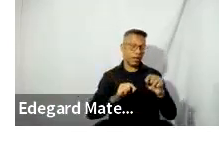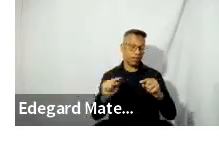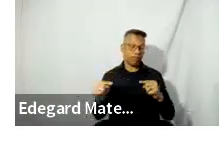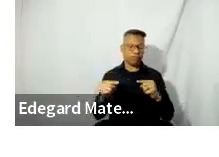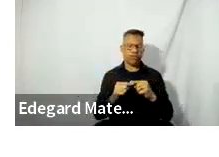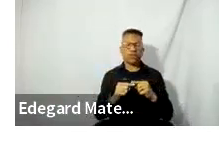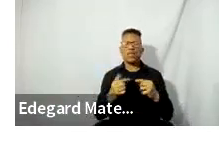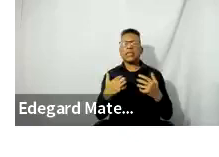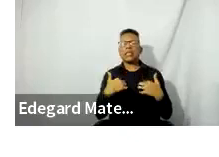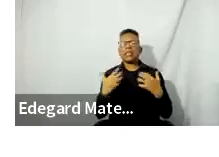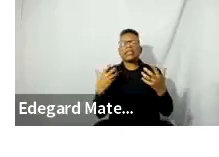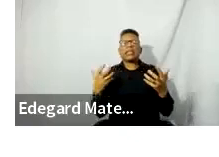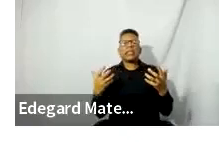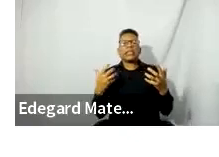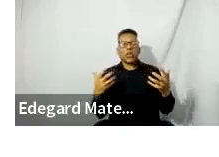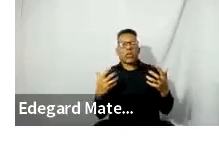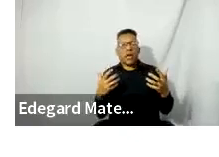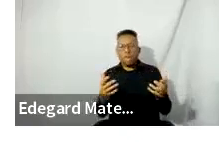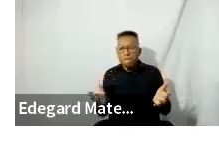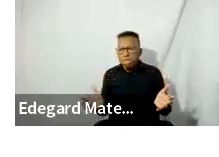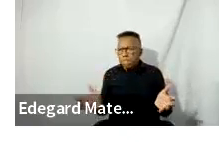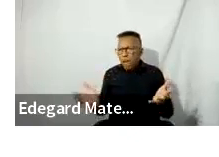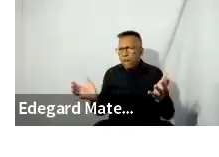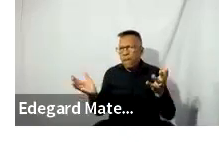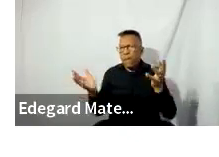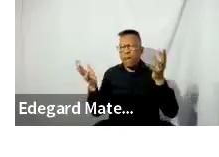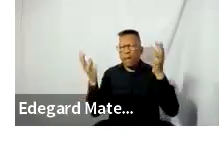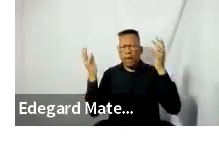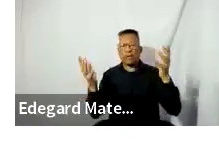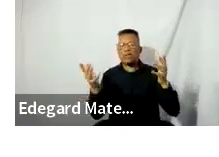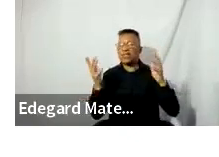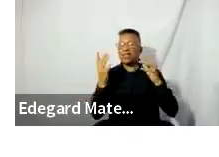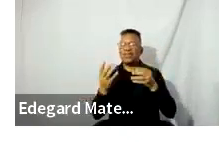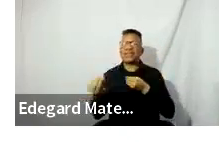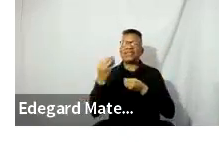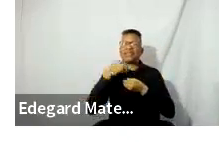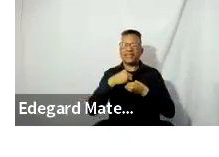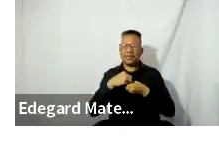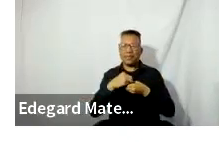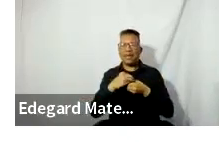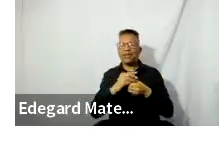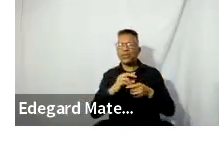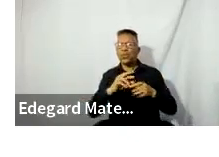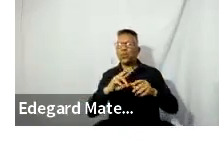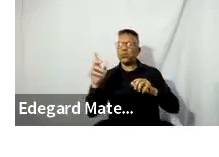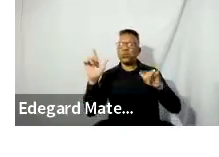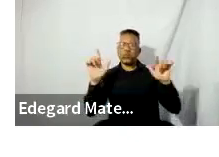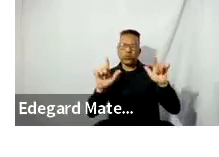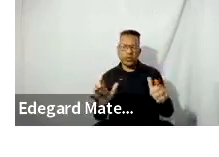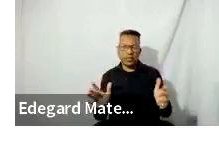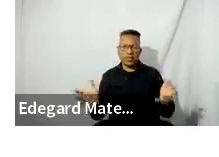artificial signal stimuli Hi primarily Hi, primarily the grand